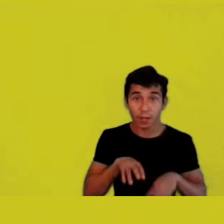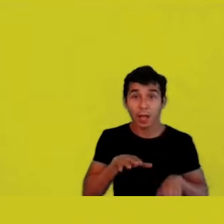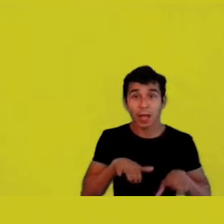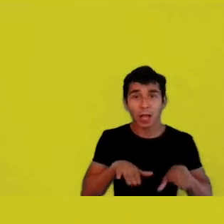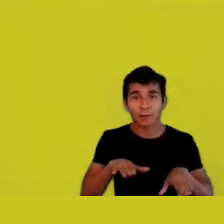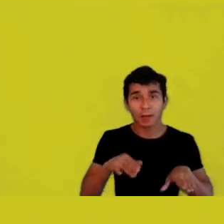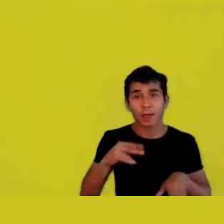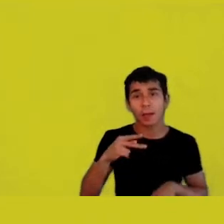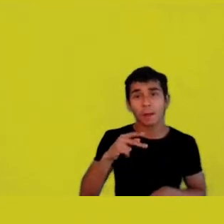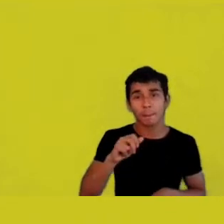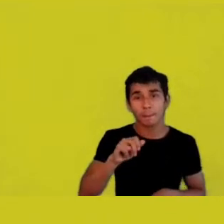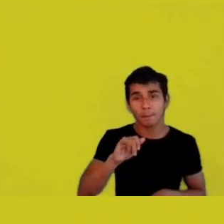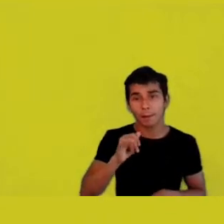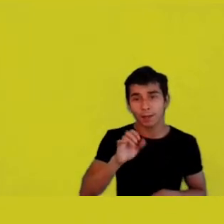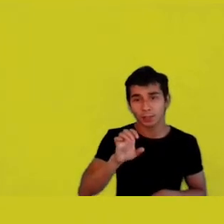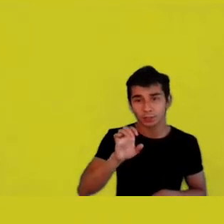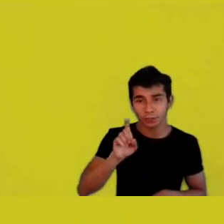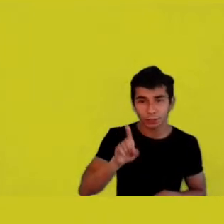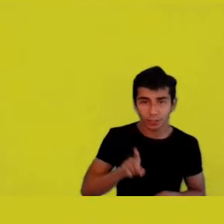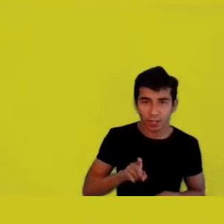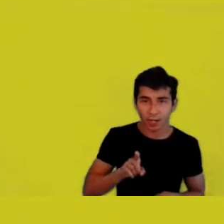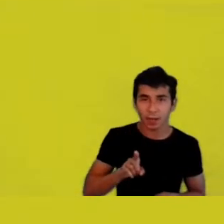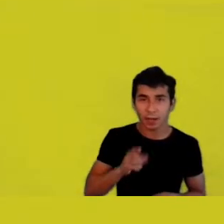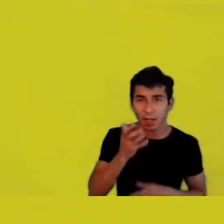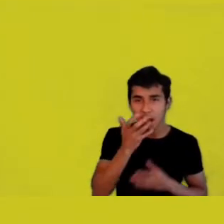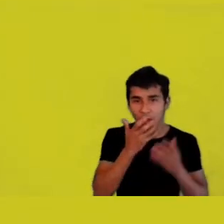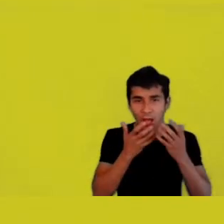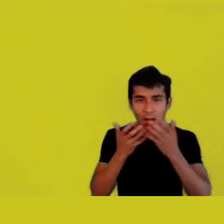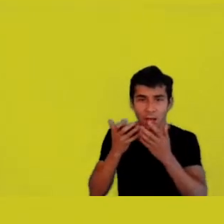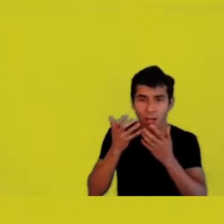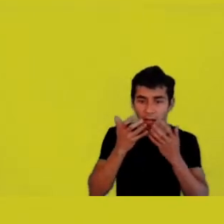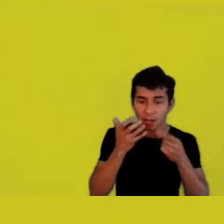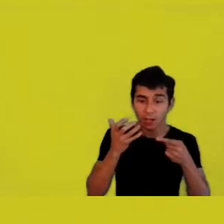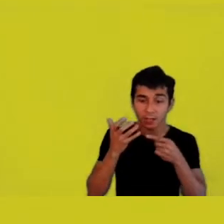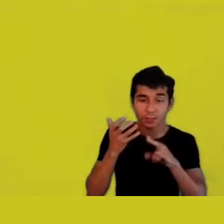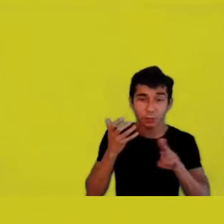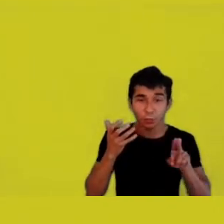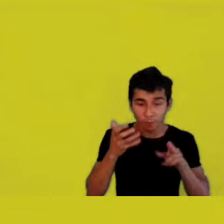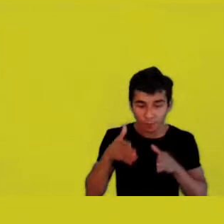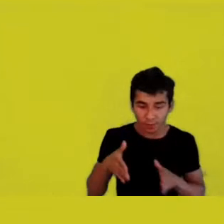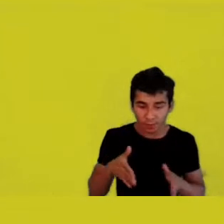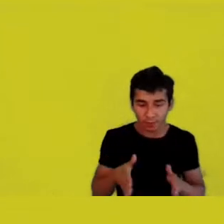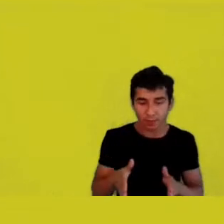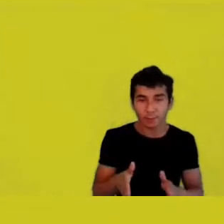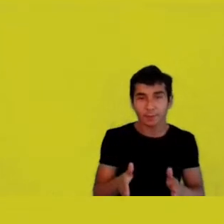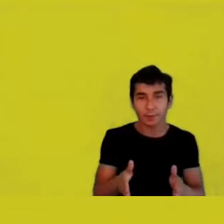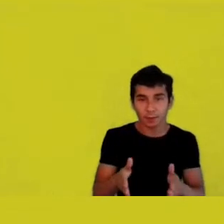are called paths; they are itineraries through which, in a way,